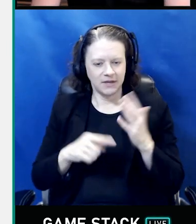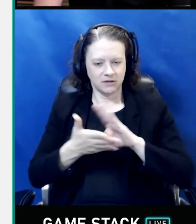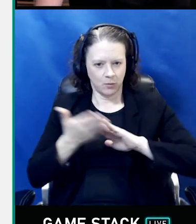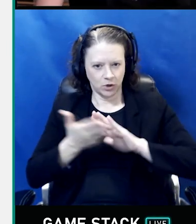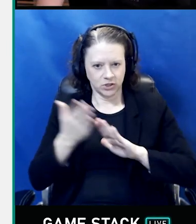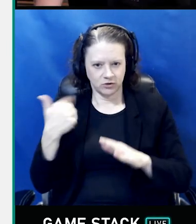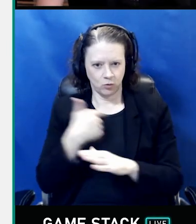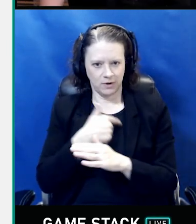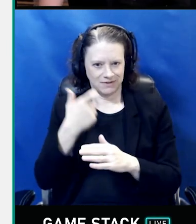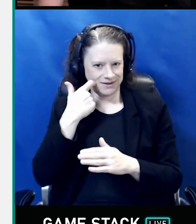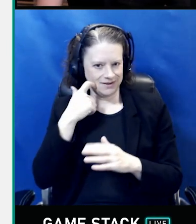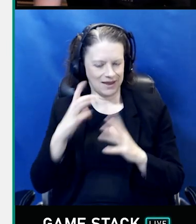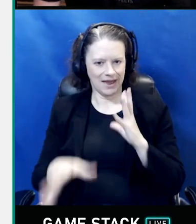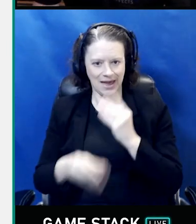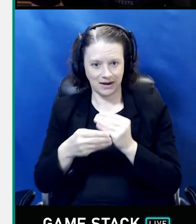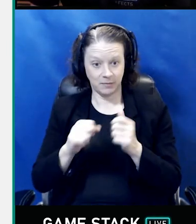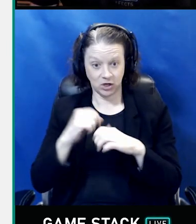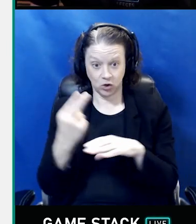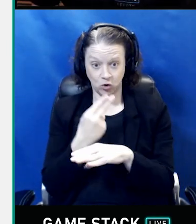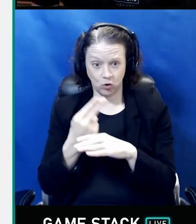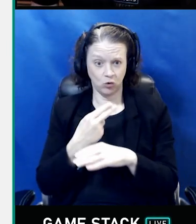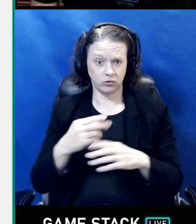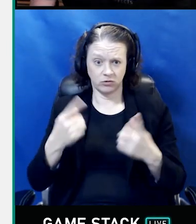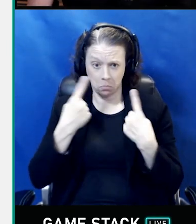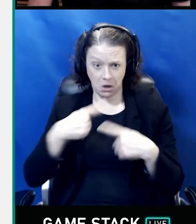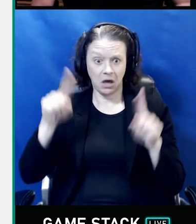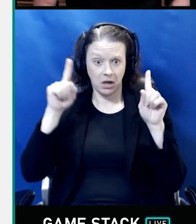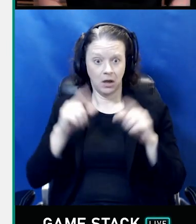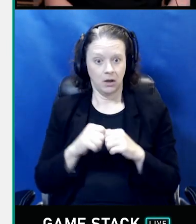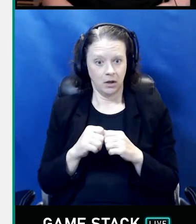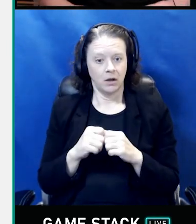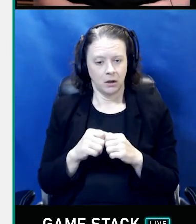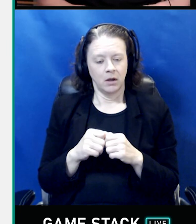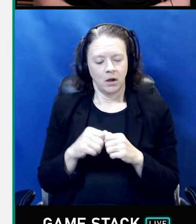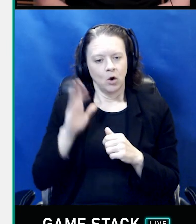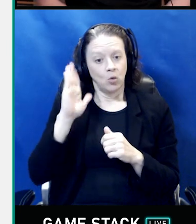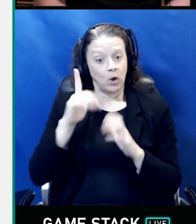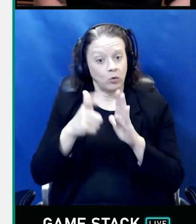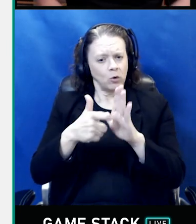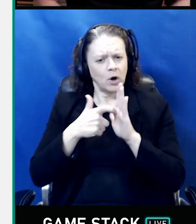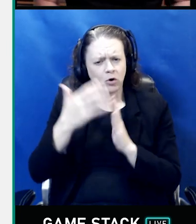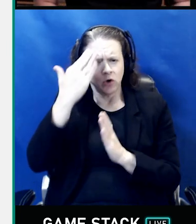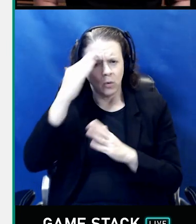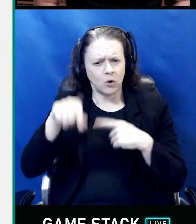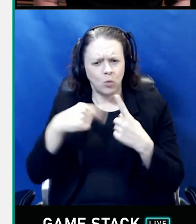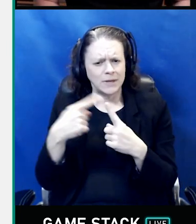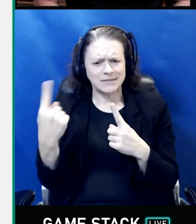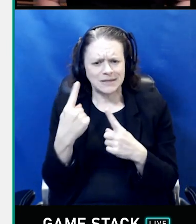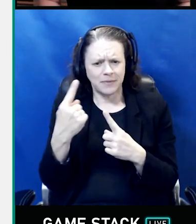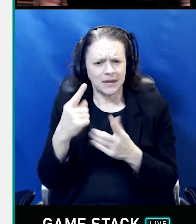great effect will require knowing when something is a helper Lane or not, otherwise you can get various infinite